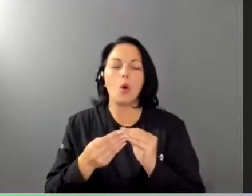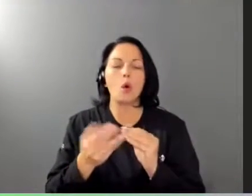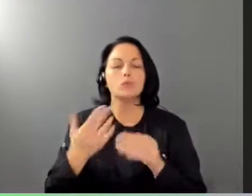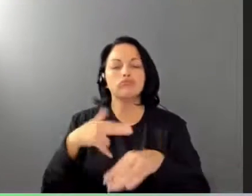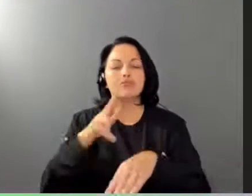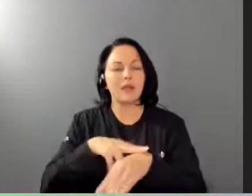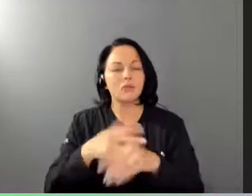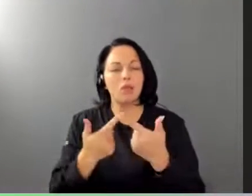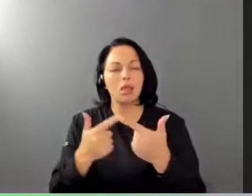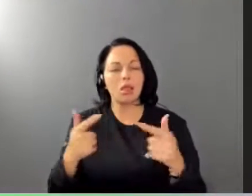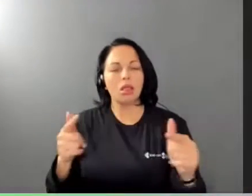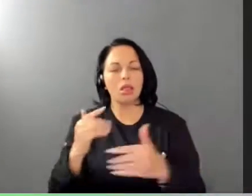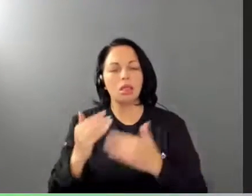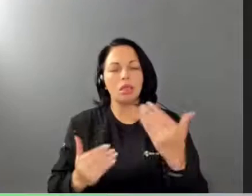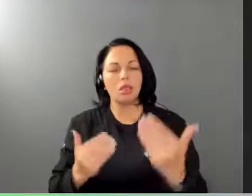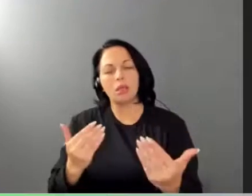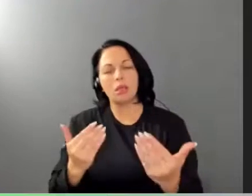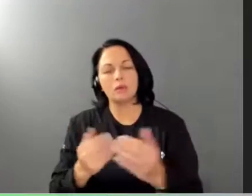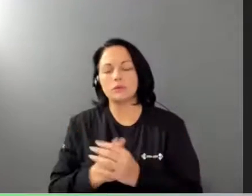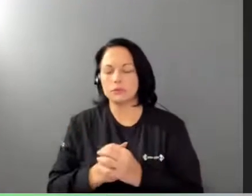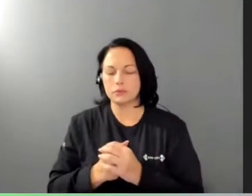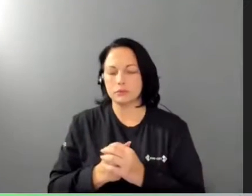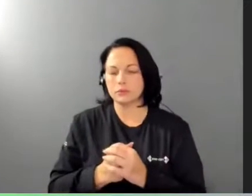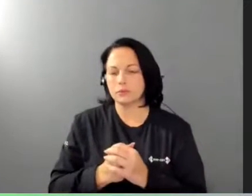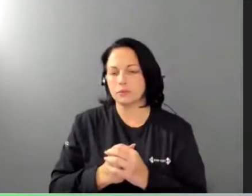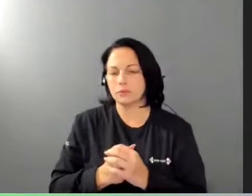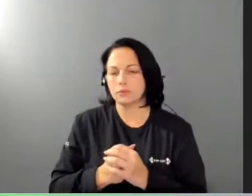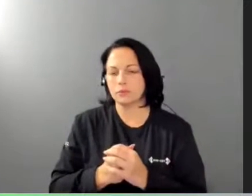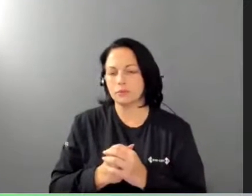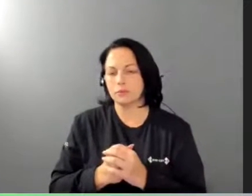script link text as that targeting the usual suspects